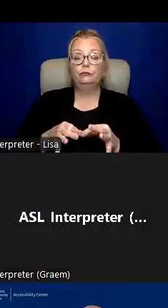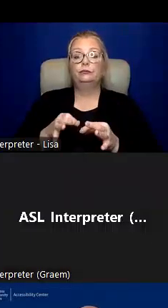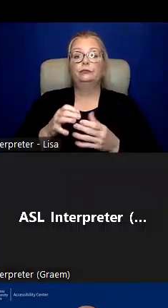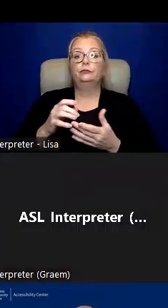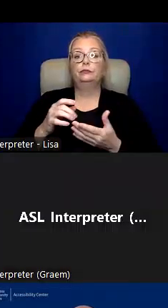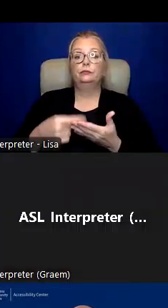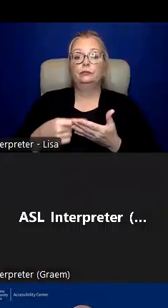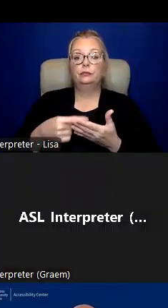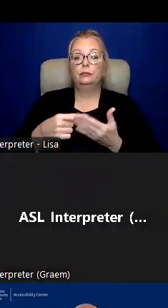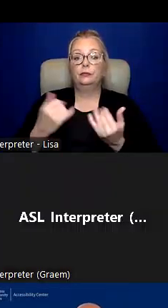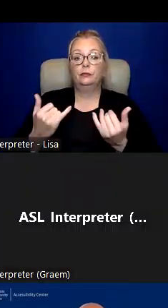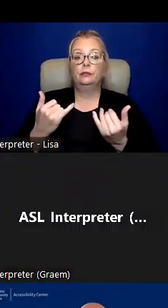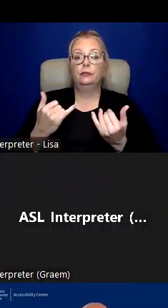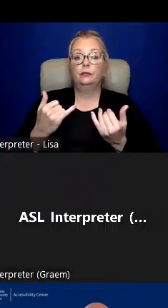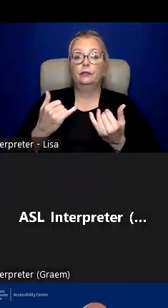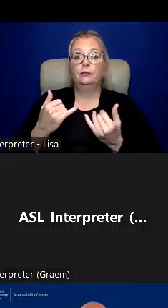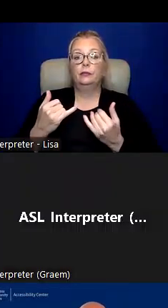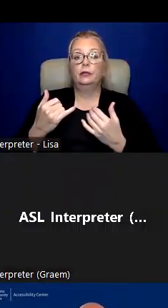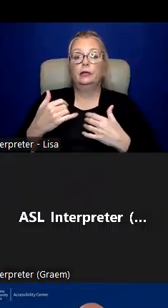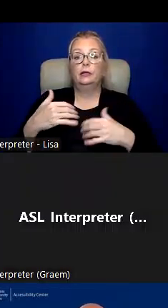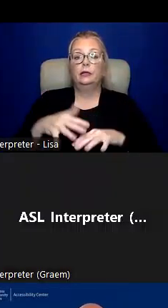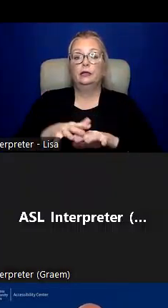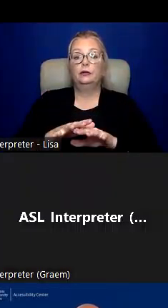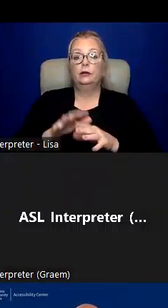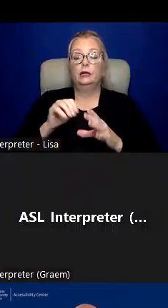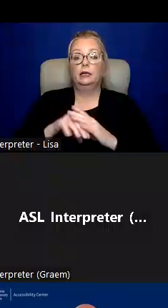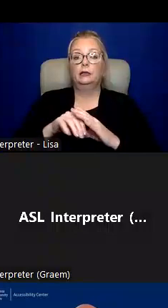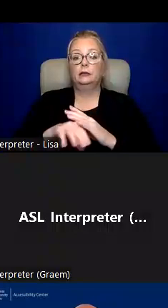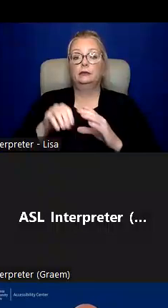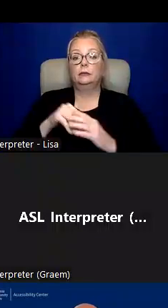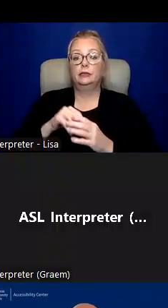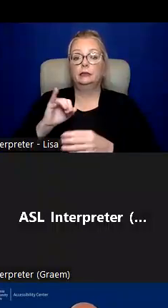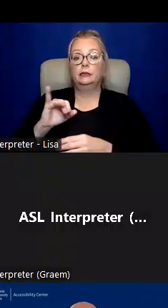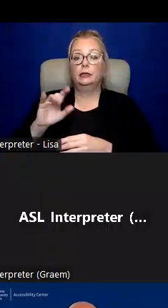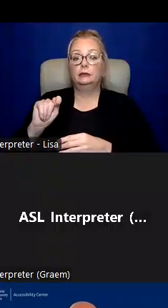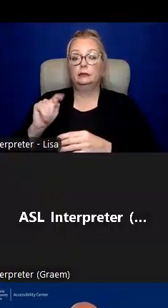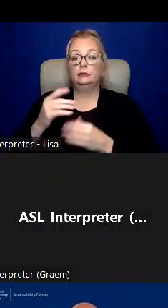talking about integrating accessibility into your ICT procurement processes.